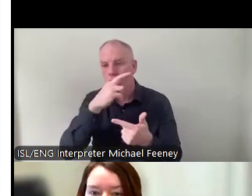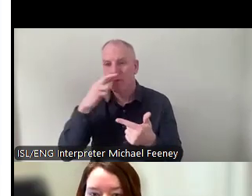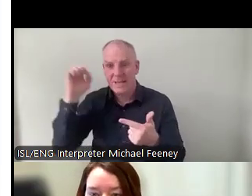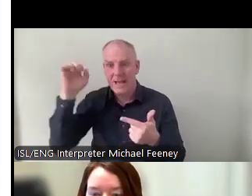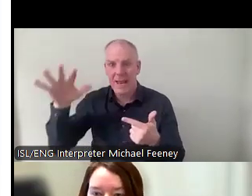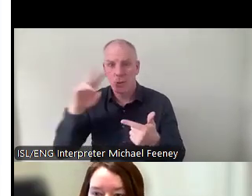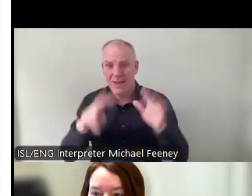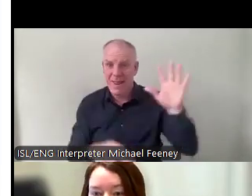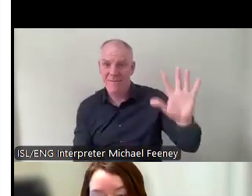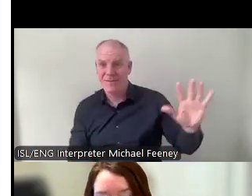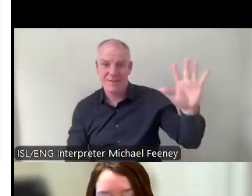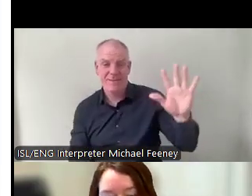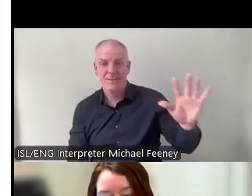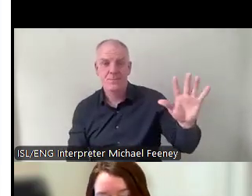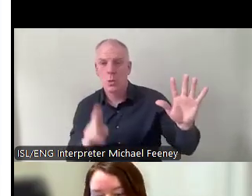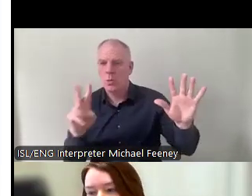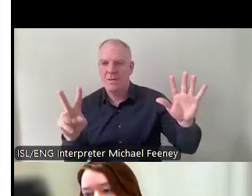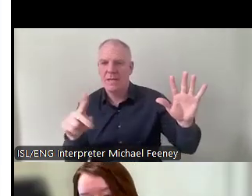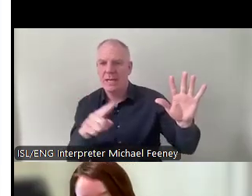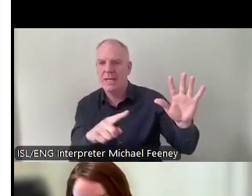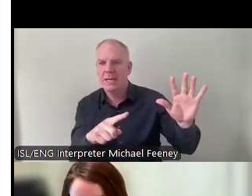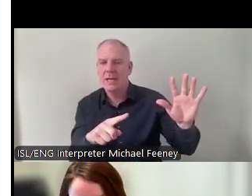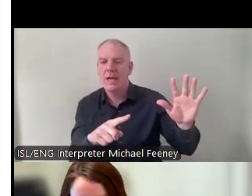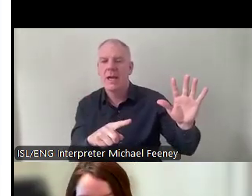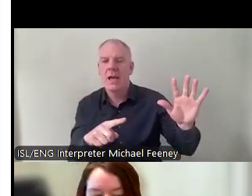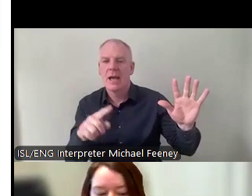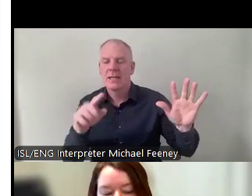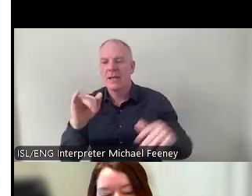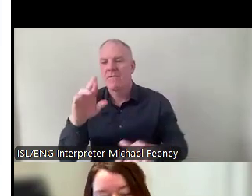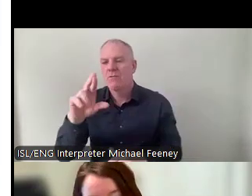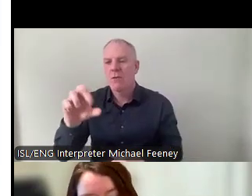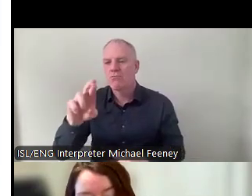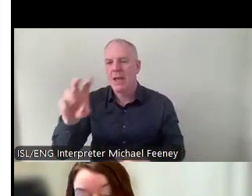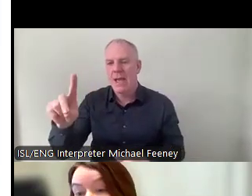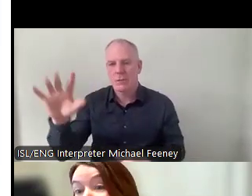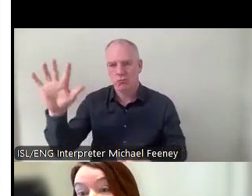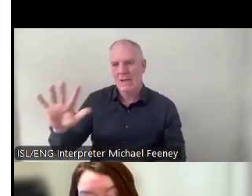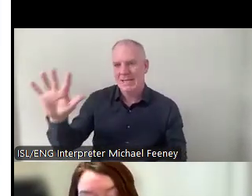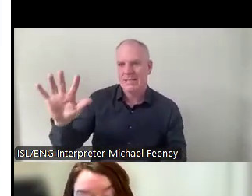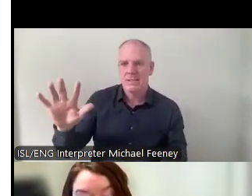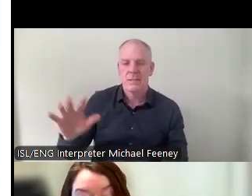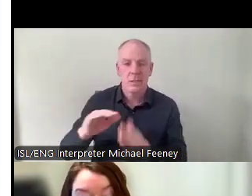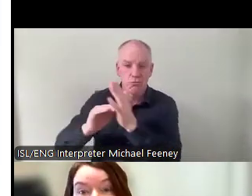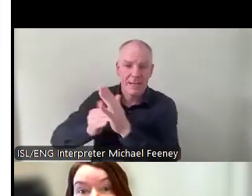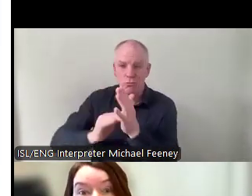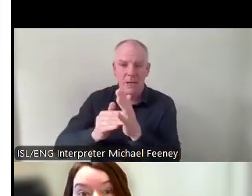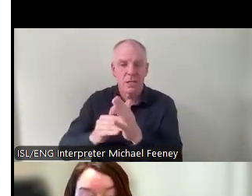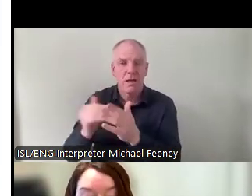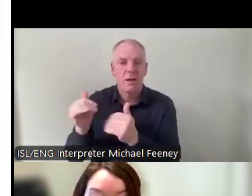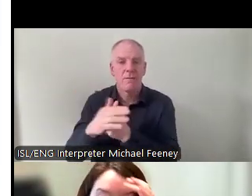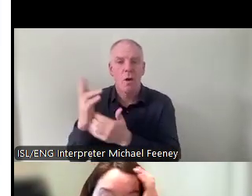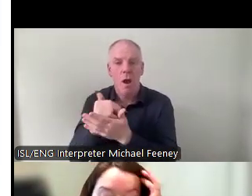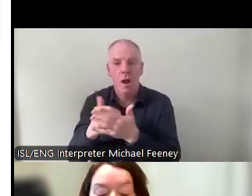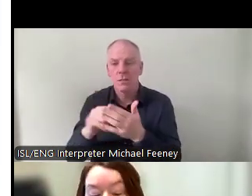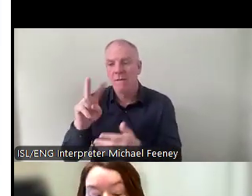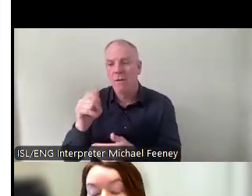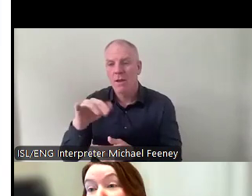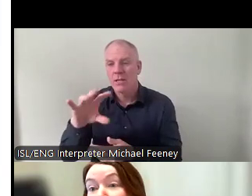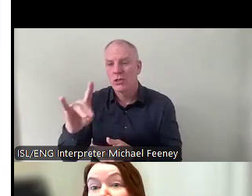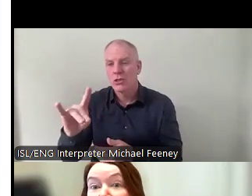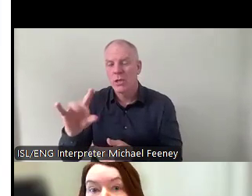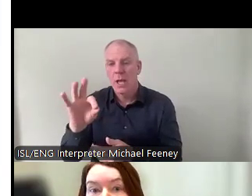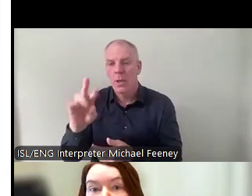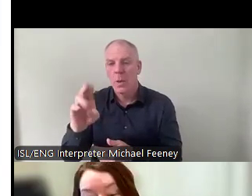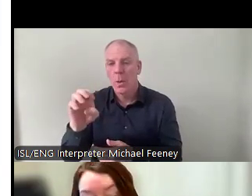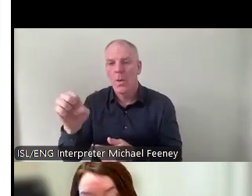left is the ultraviolet image and infrared on the right. Restoration and art materials such as varnishes and glues, each kind of have a fingerprint, fluorescent